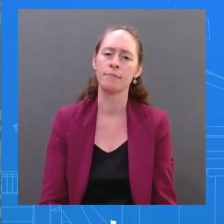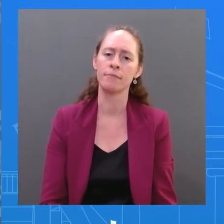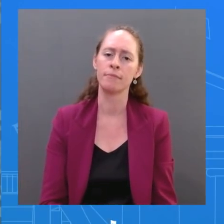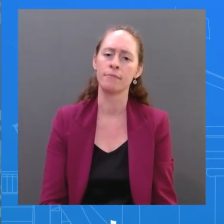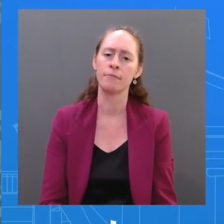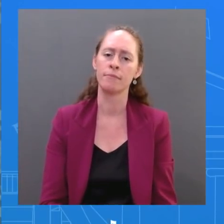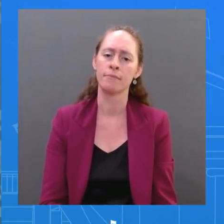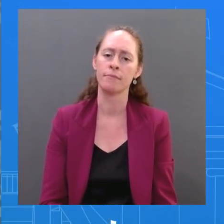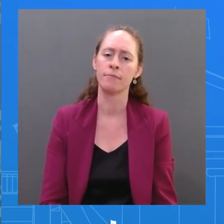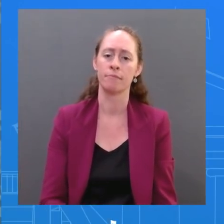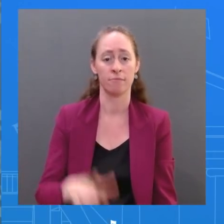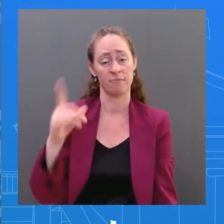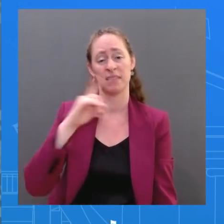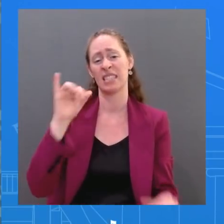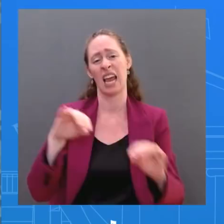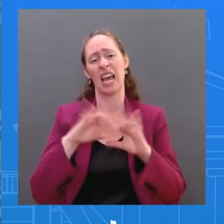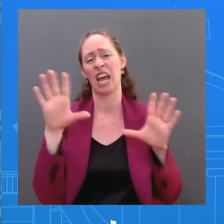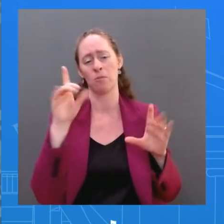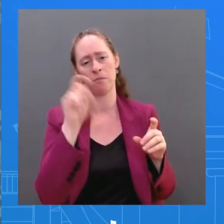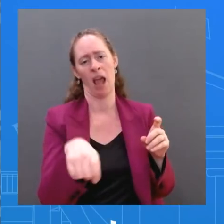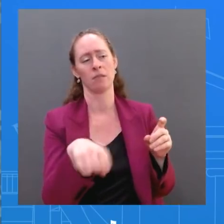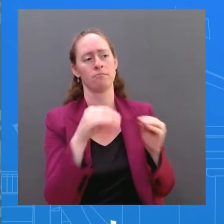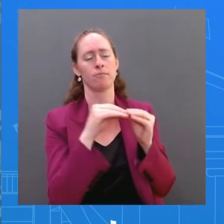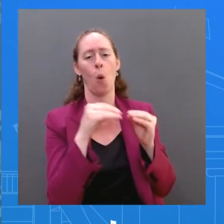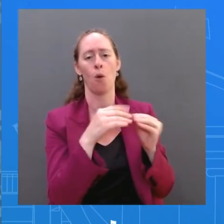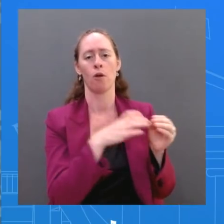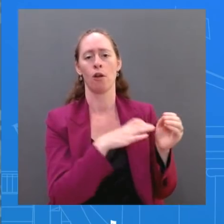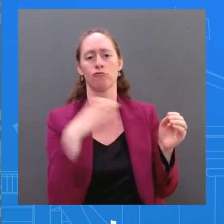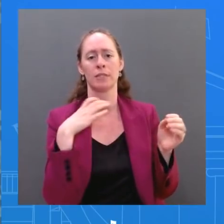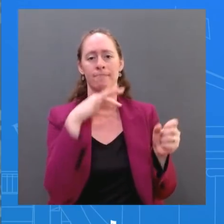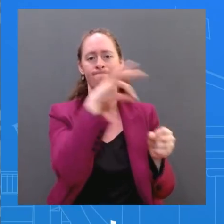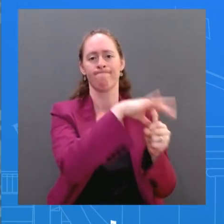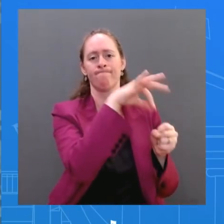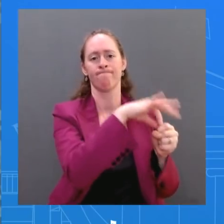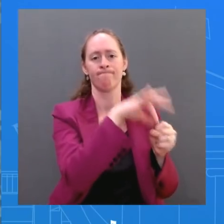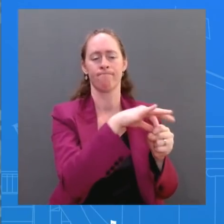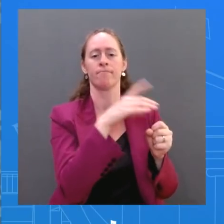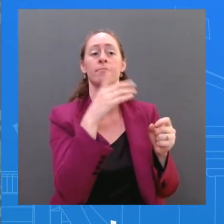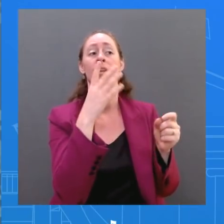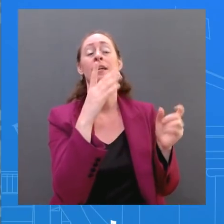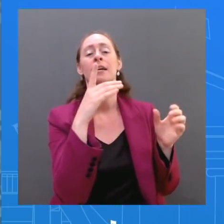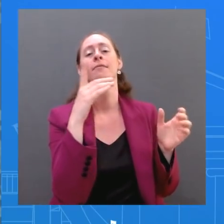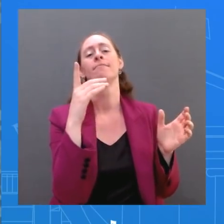We need to codify Roe, make that the law of the land. That is the best way -- the best way